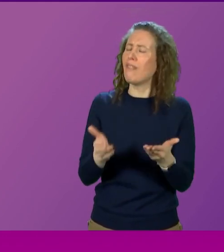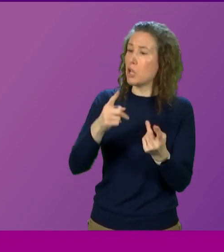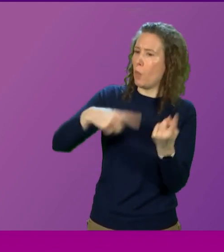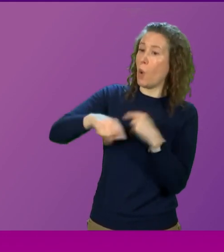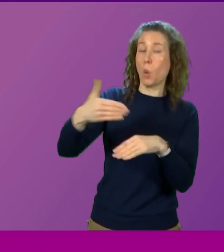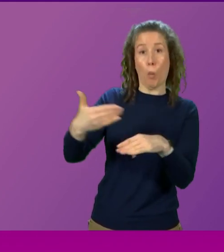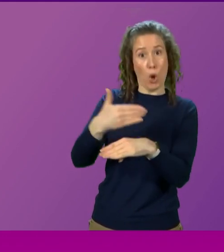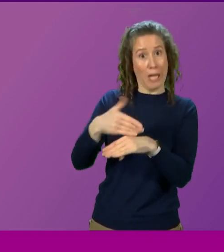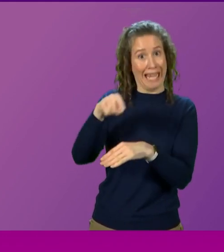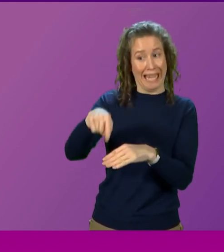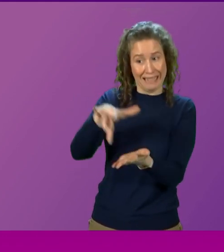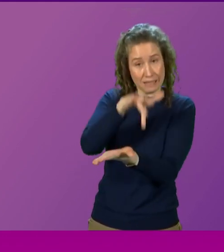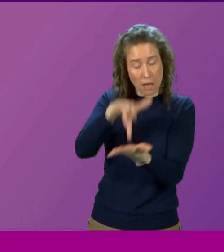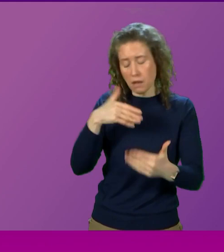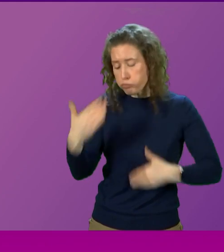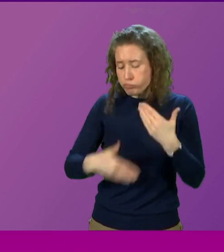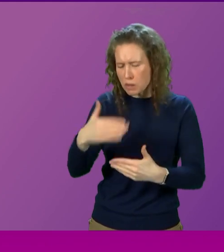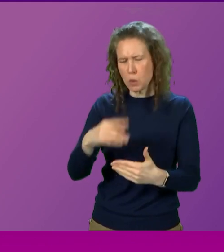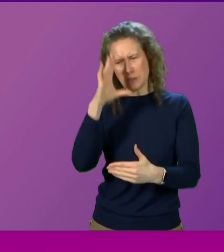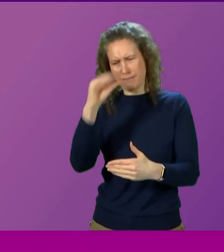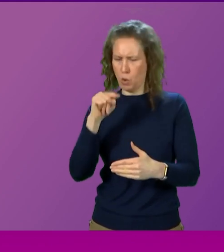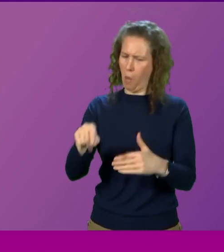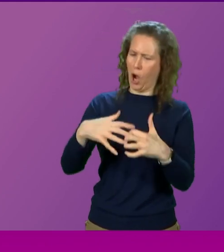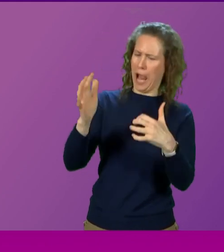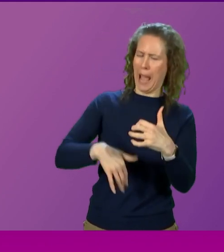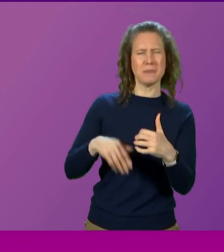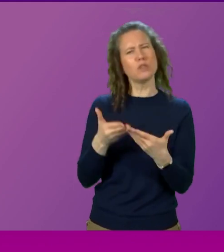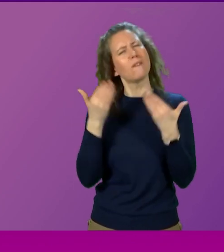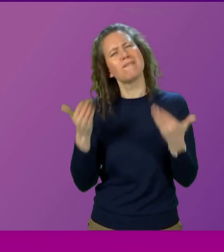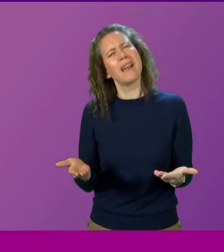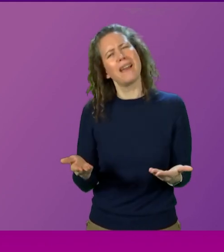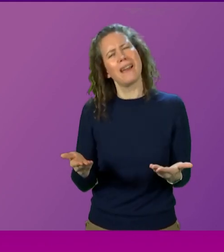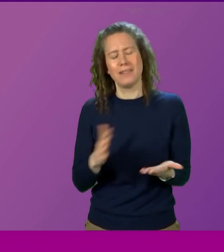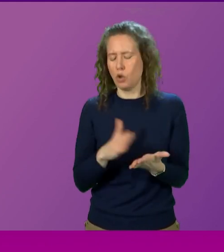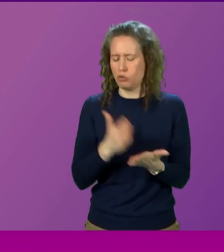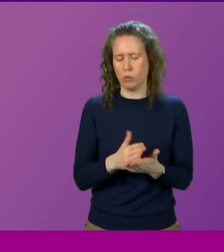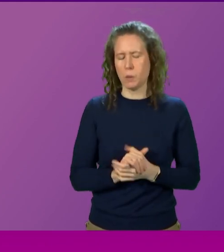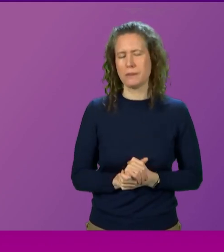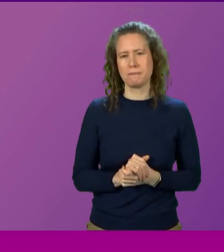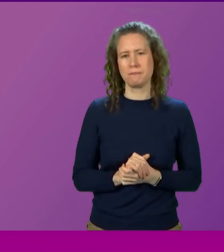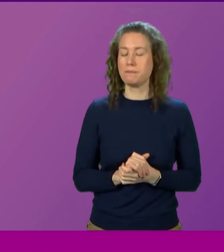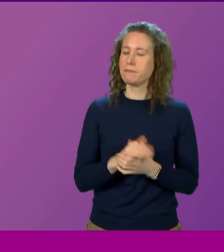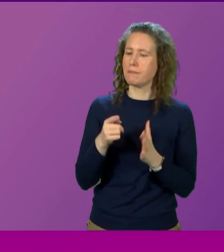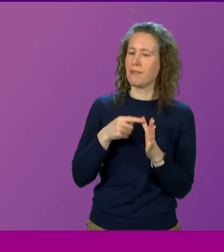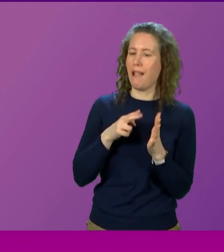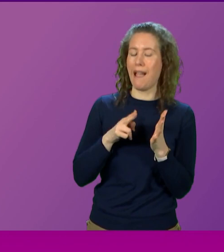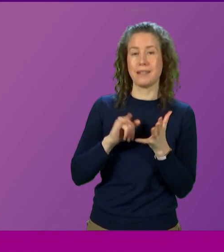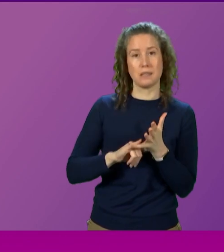work in the centre to describe it as being in a state of collapse, because that is not the case.